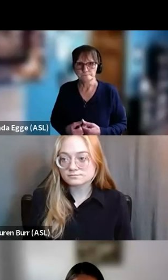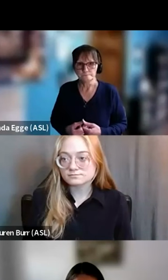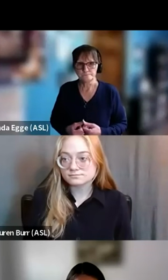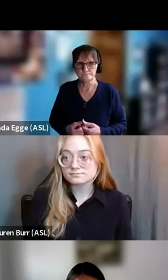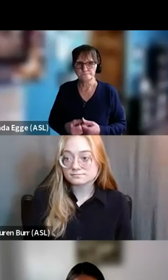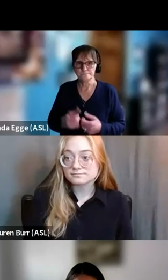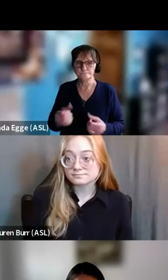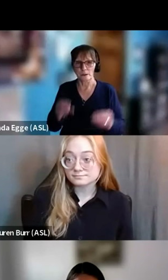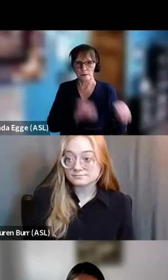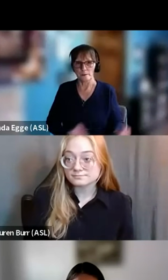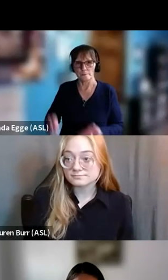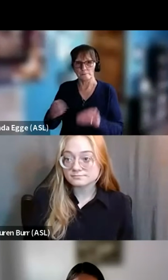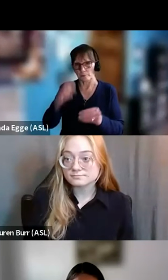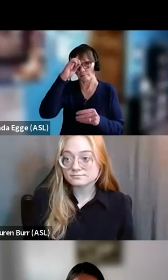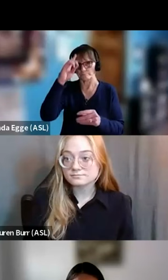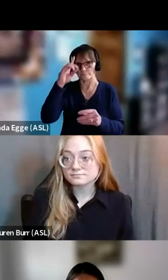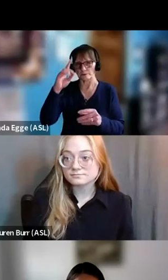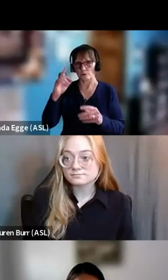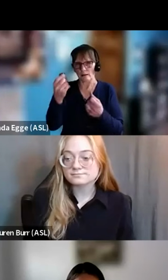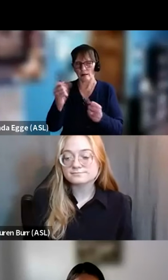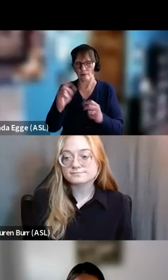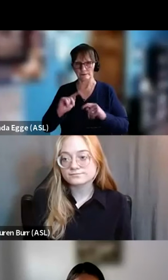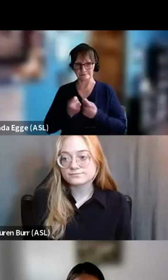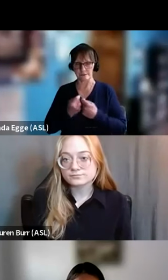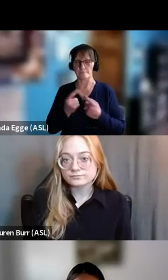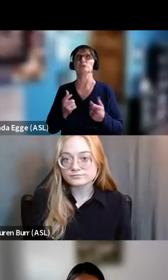Mobile health, mental health teams also. Huge, huge thing.